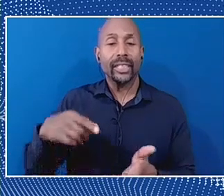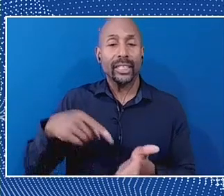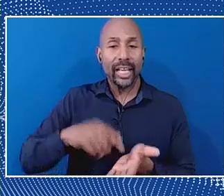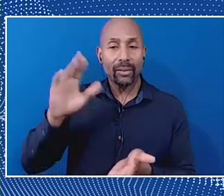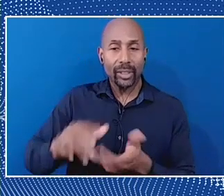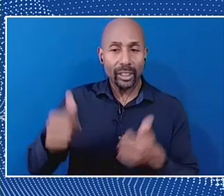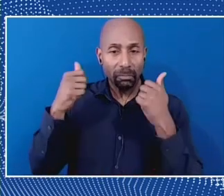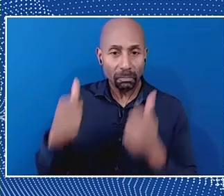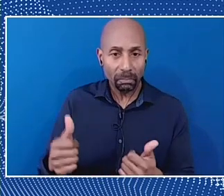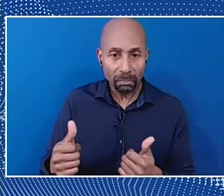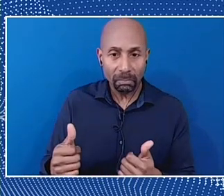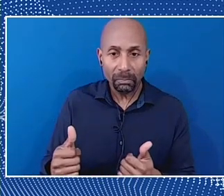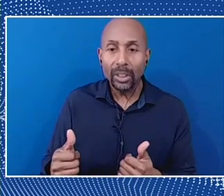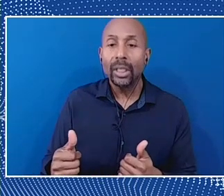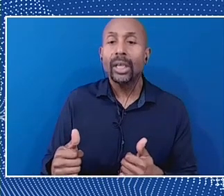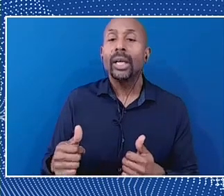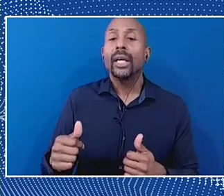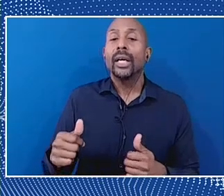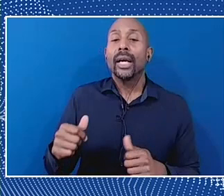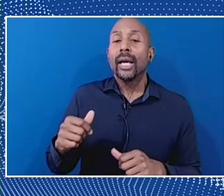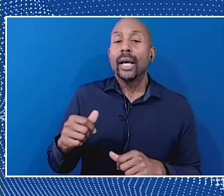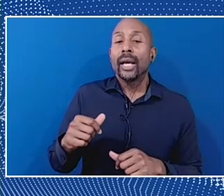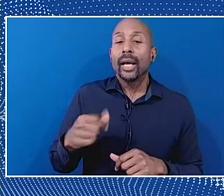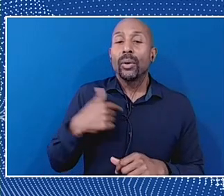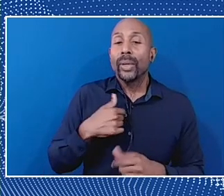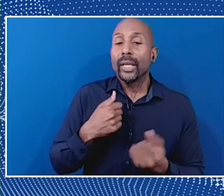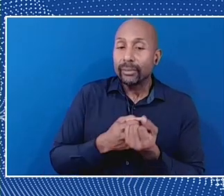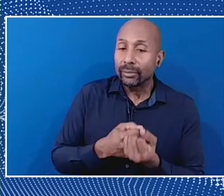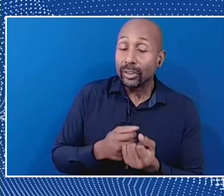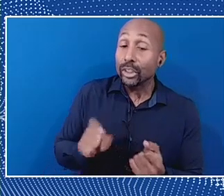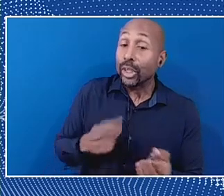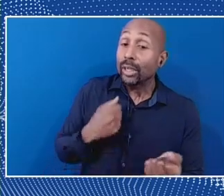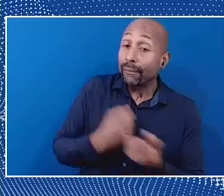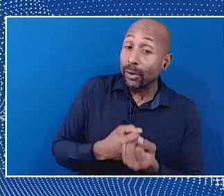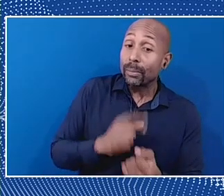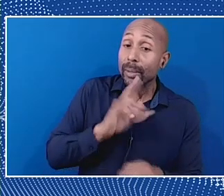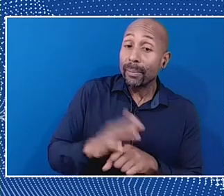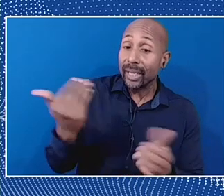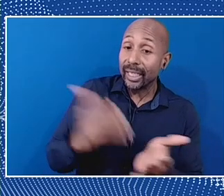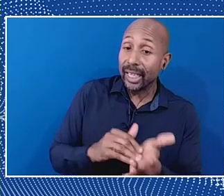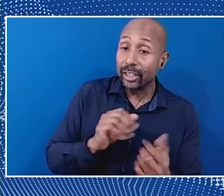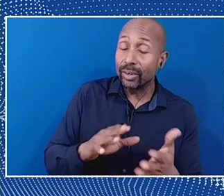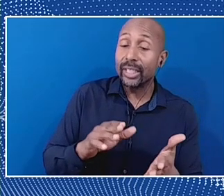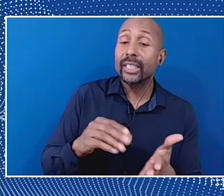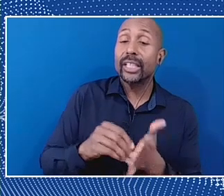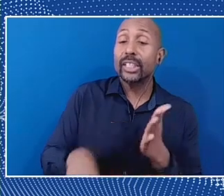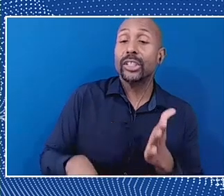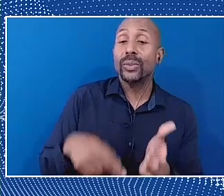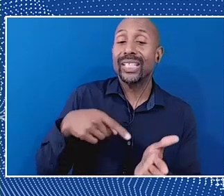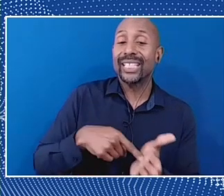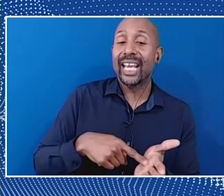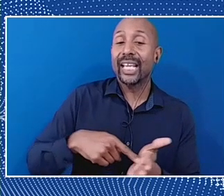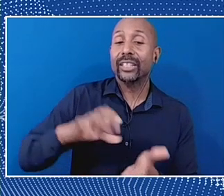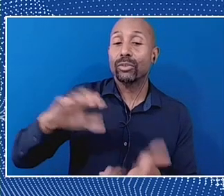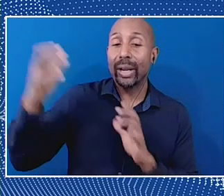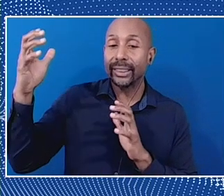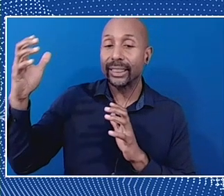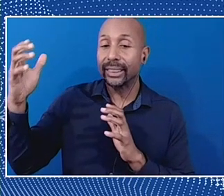quickly and fully deliver student debt relief to the countless everyday Americans who are crushed by the predatory loan system. Thank you.